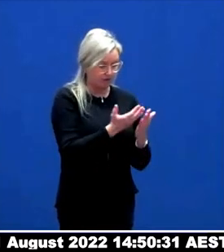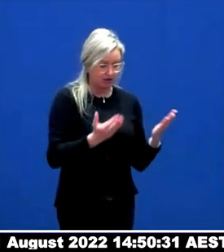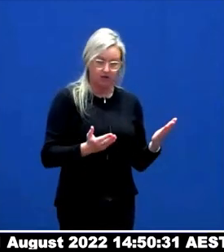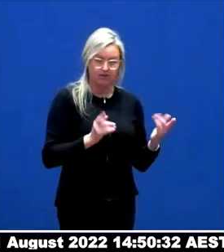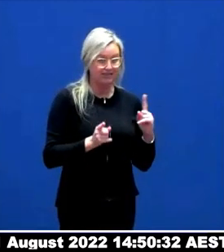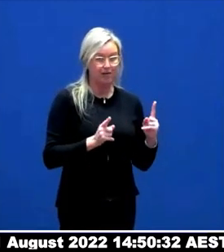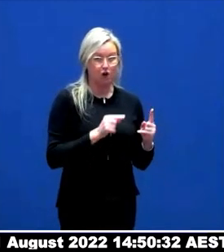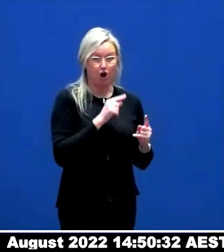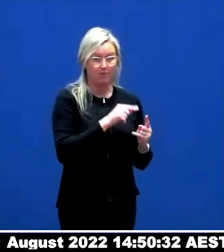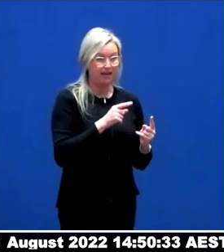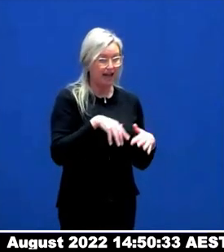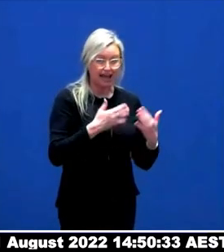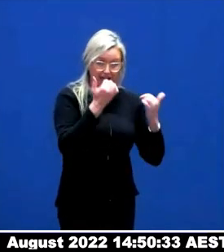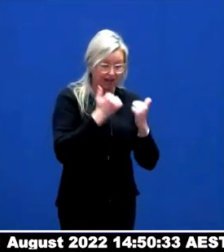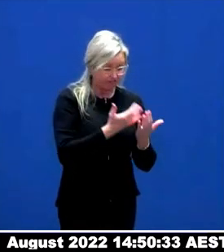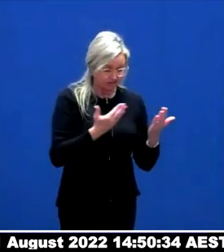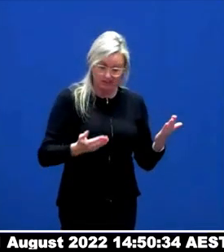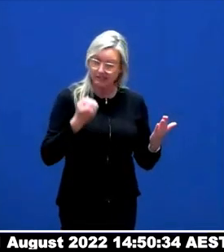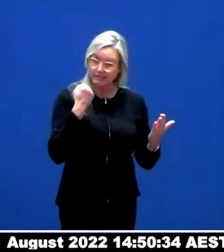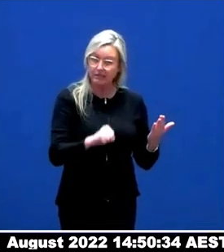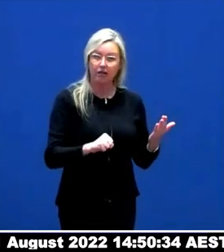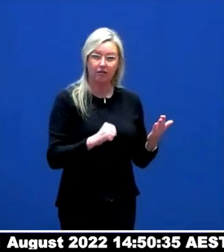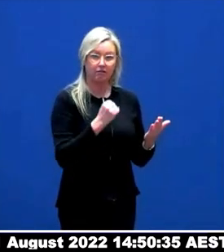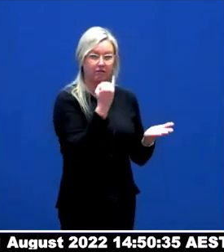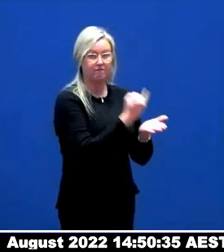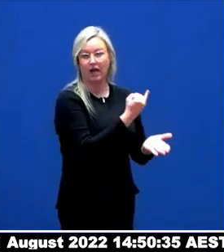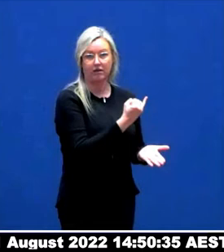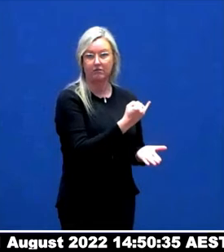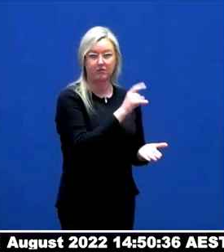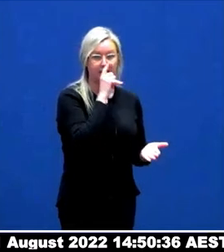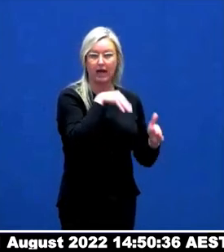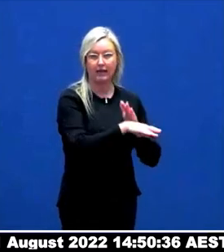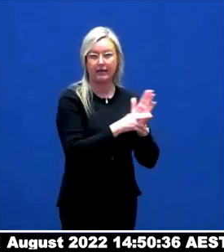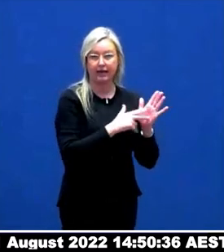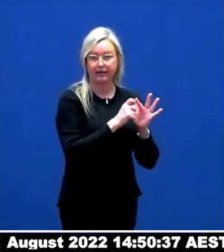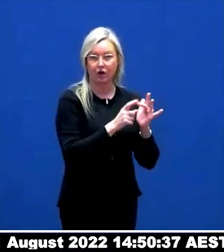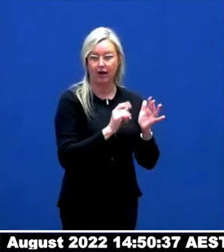Well, there may be not enough written evidence that the delegate may want